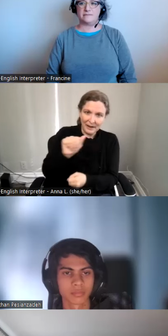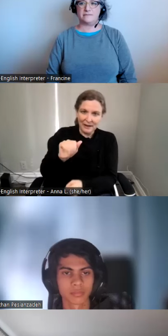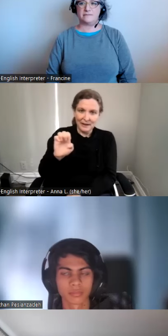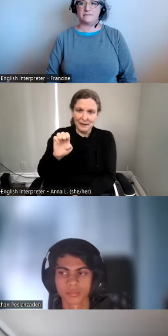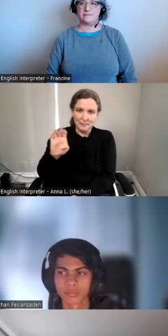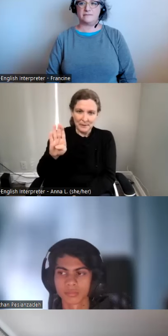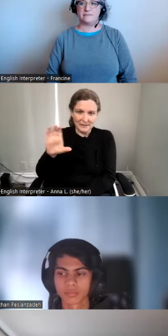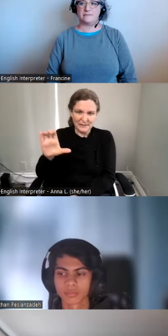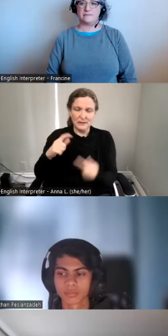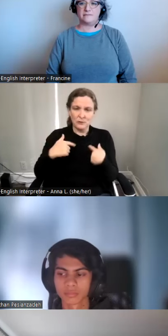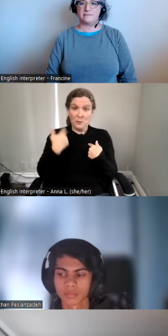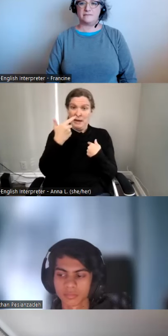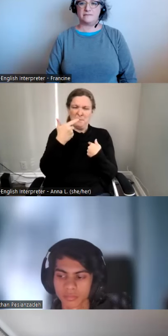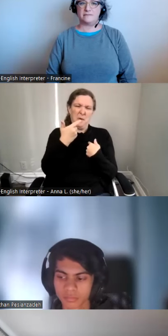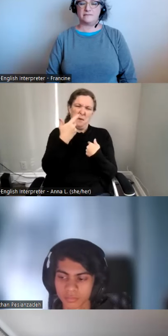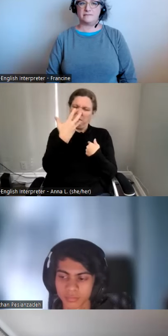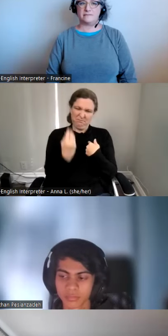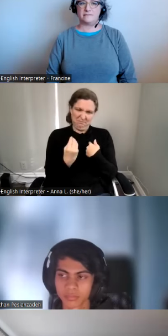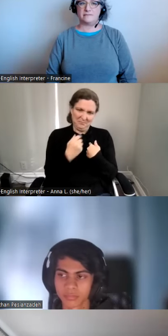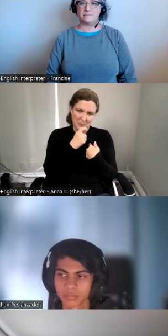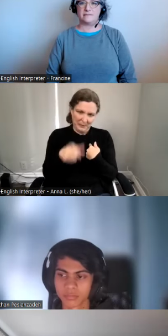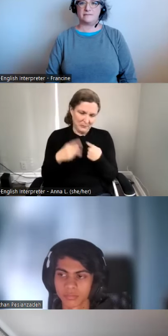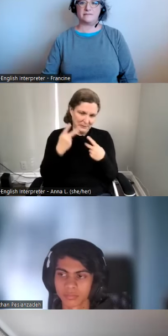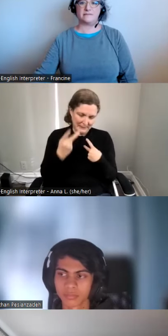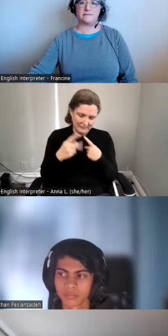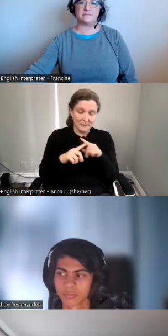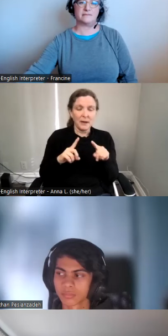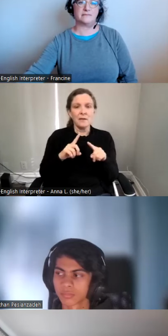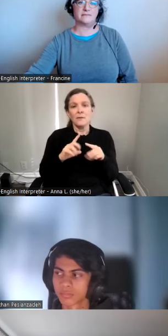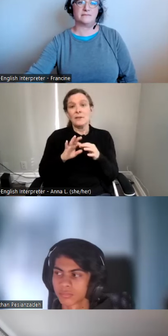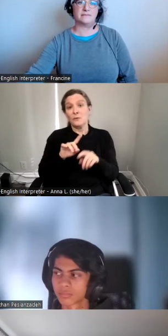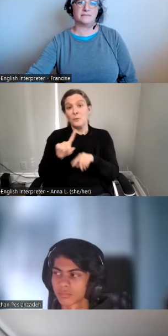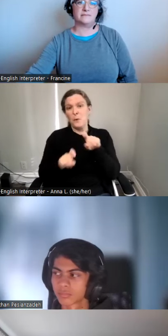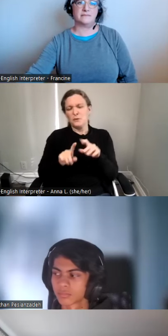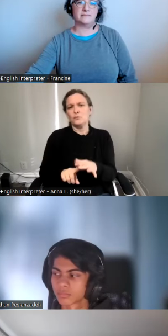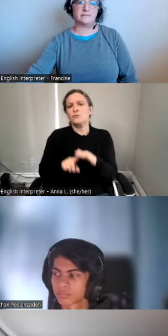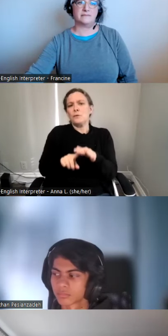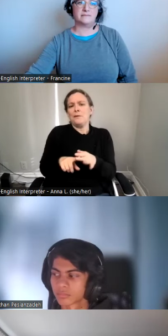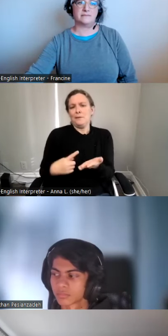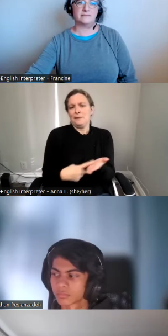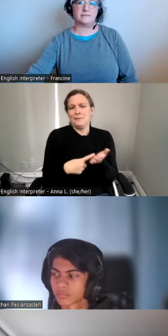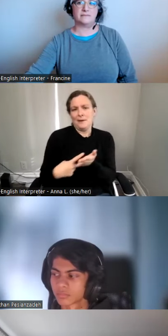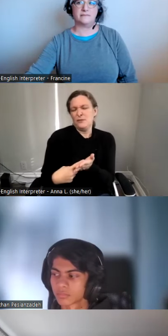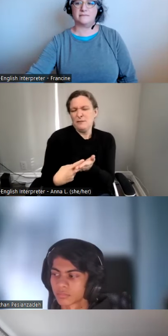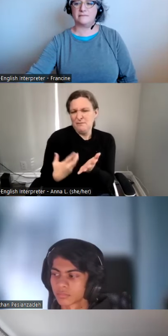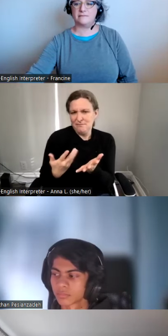collaborative. And I'm here today just only to support Minette